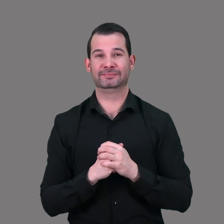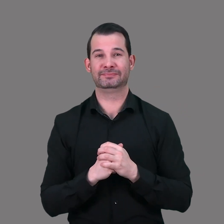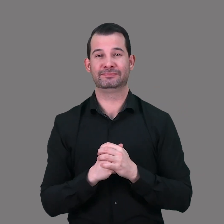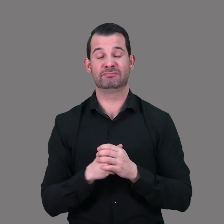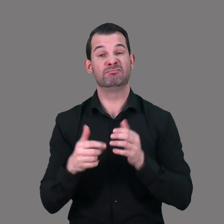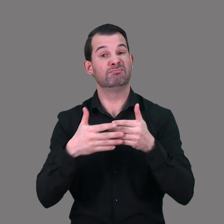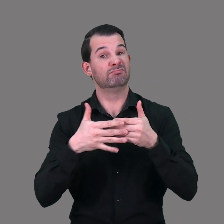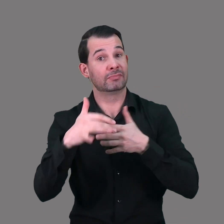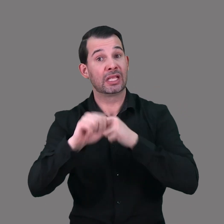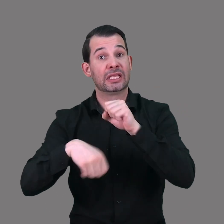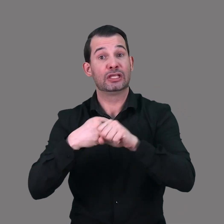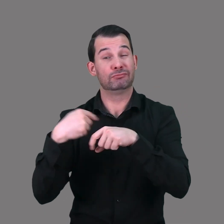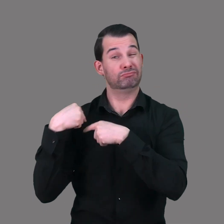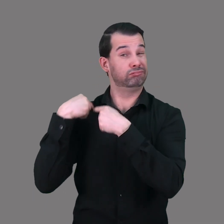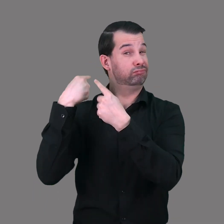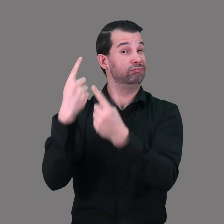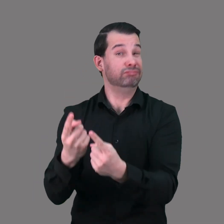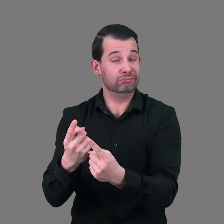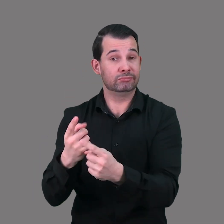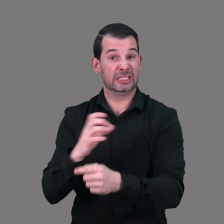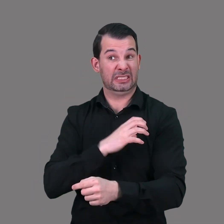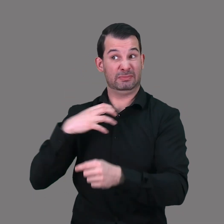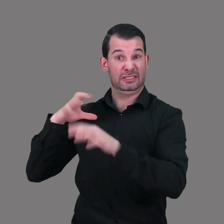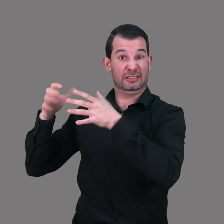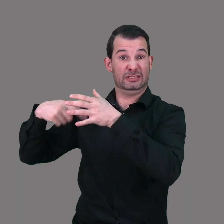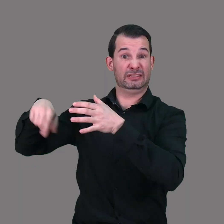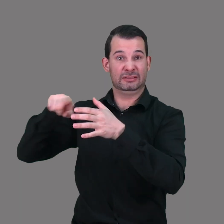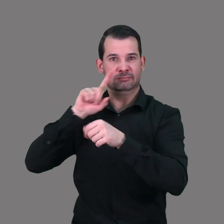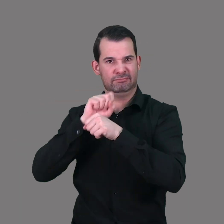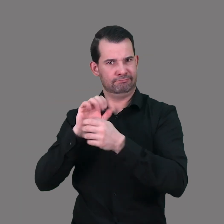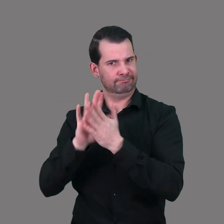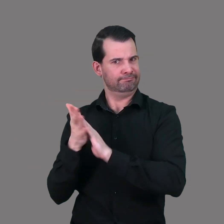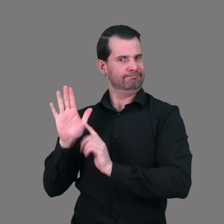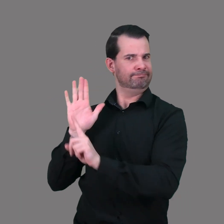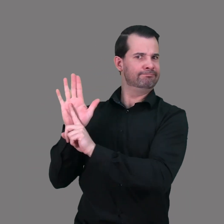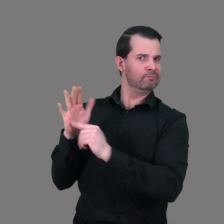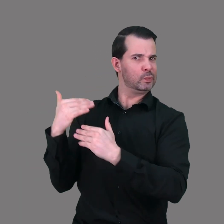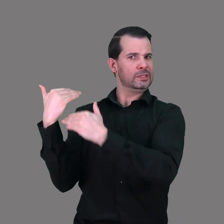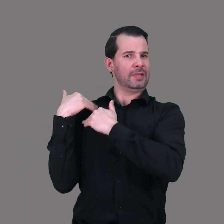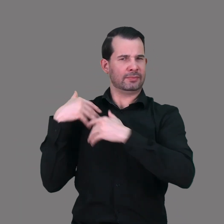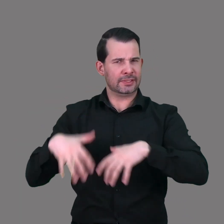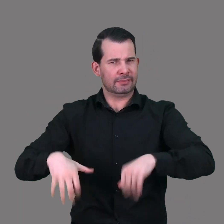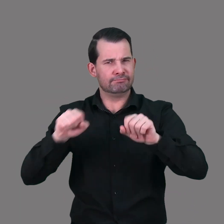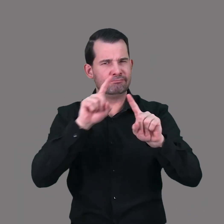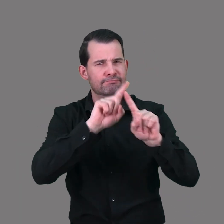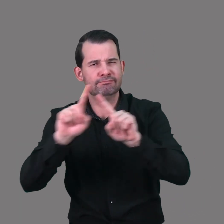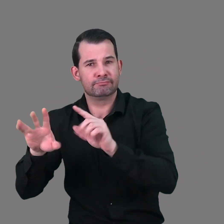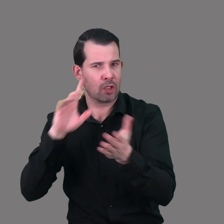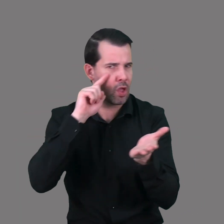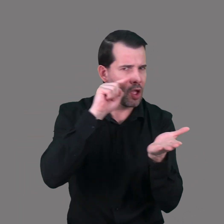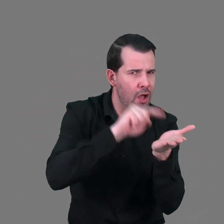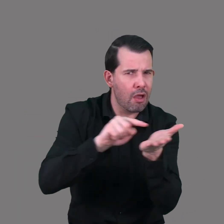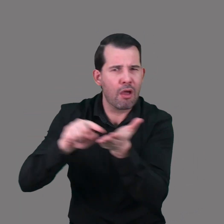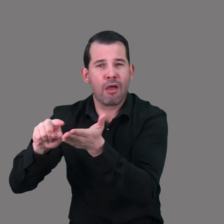In the years that have followed, the Commission has had the responsibility to conduct audits